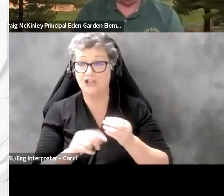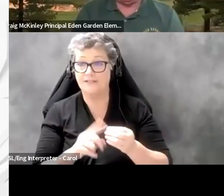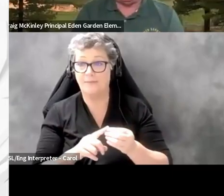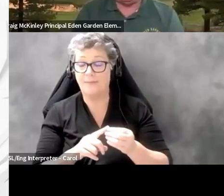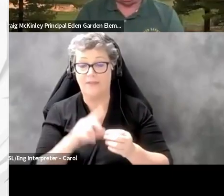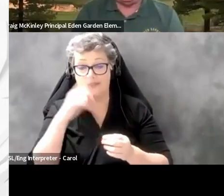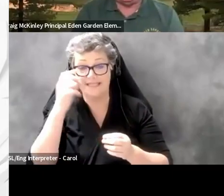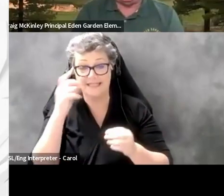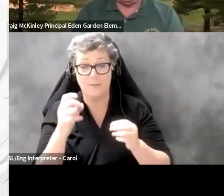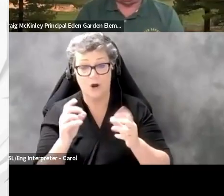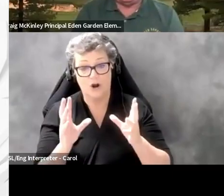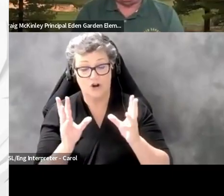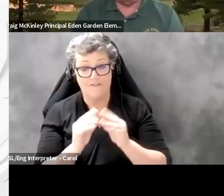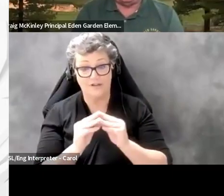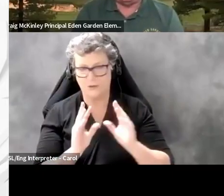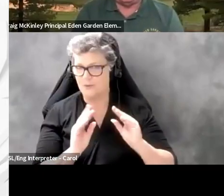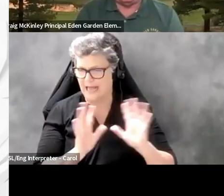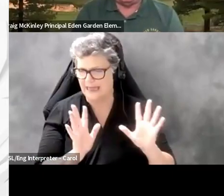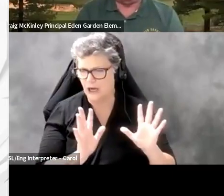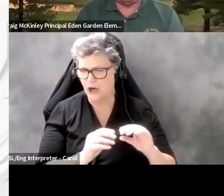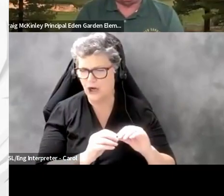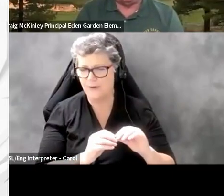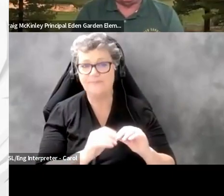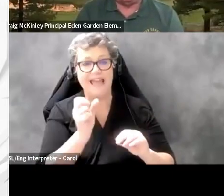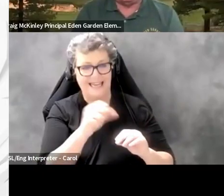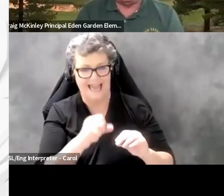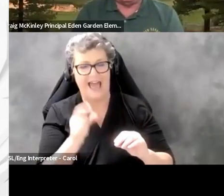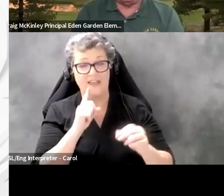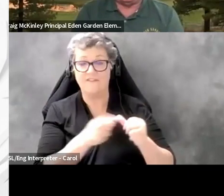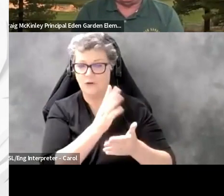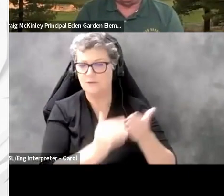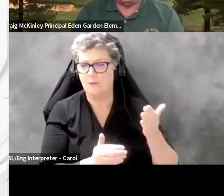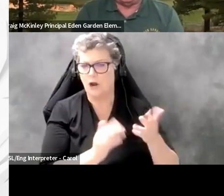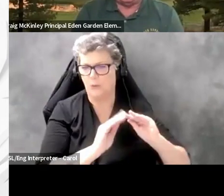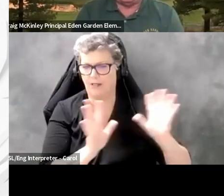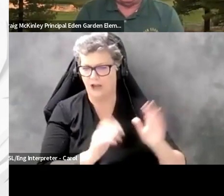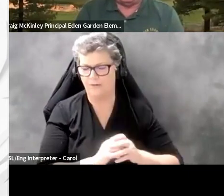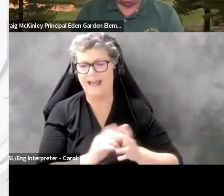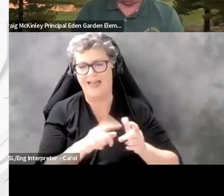we did. Was that clear? Lillie Moffett: Yeah I think the first part of that. Yeah. Jennifer Adcock: Okay, I just don't